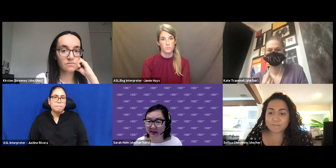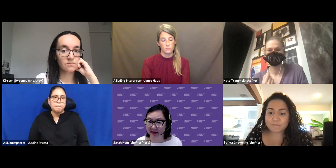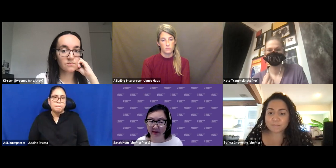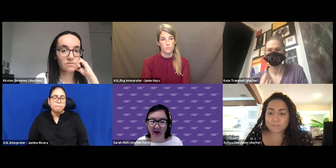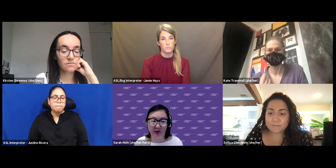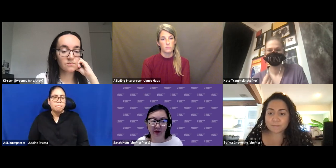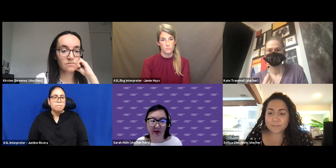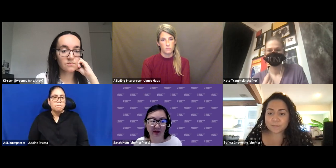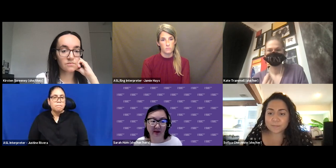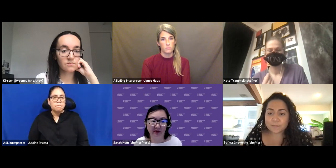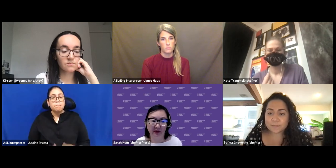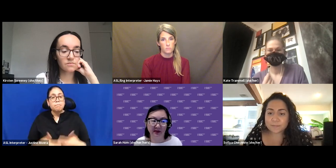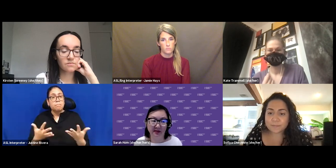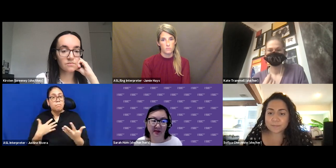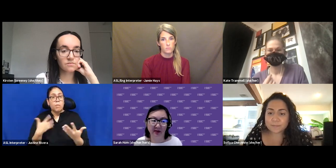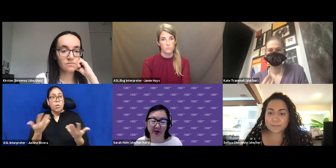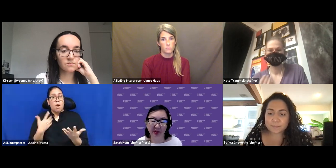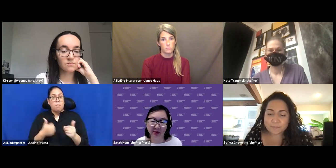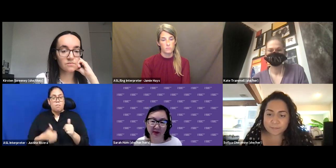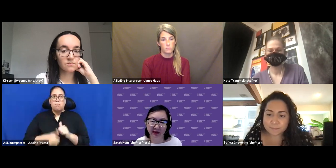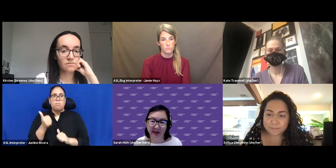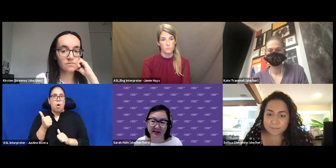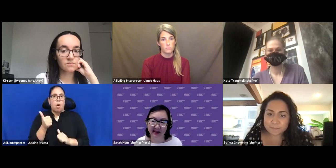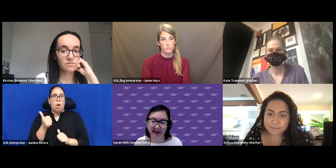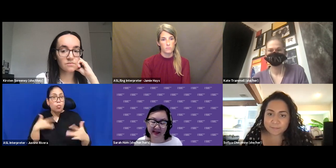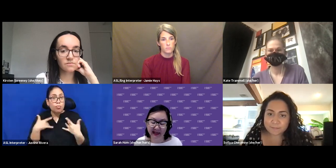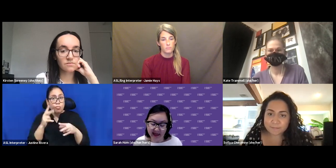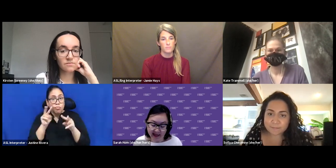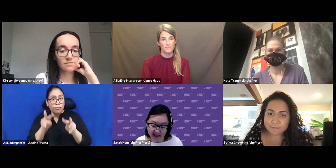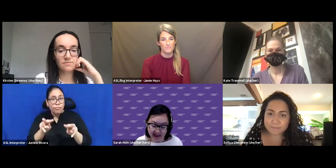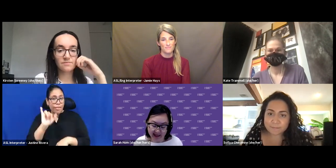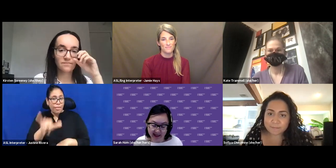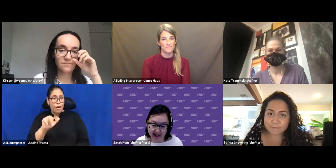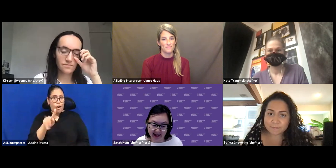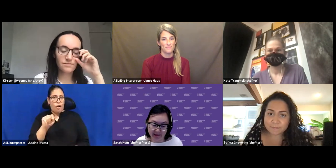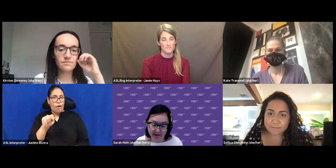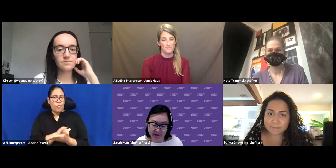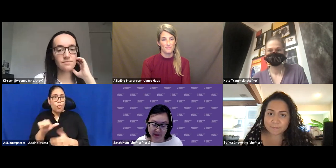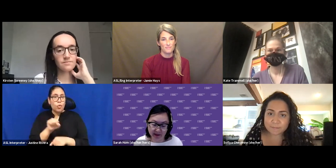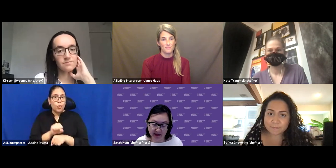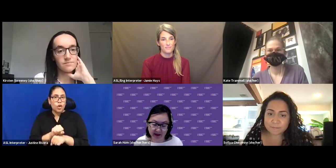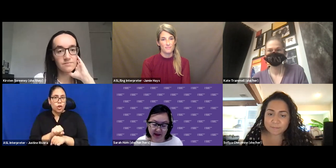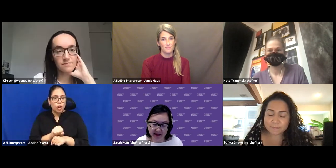excited about for this A.R.T./New York work is that is